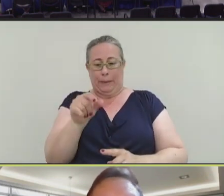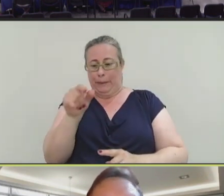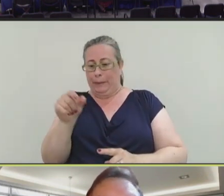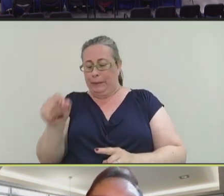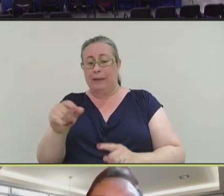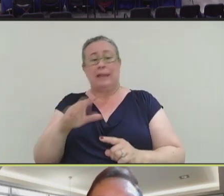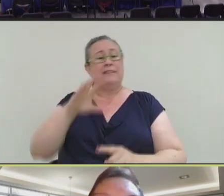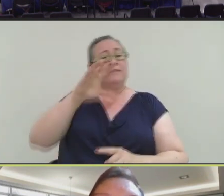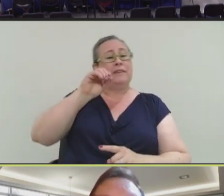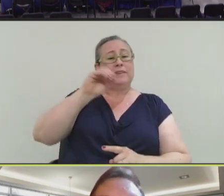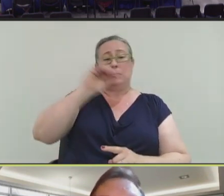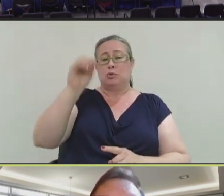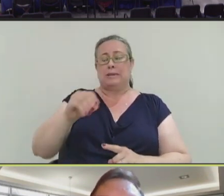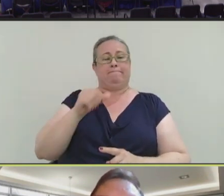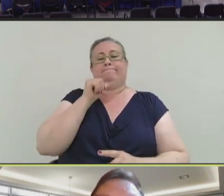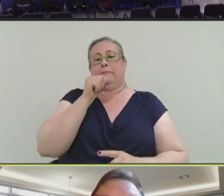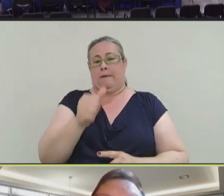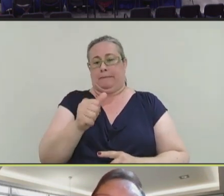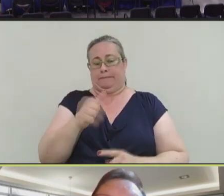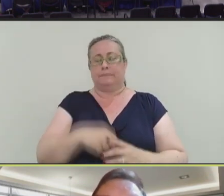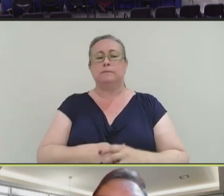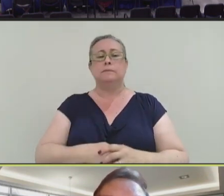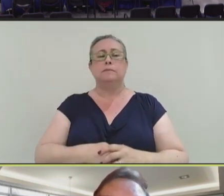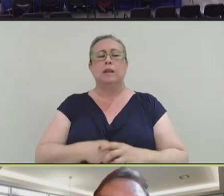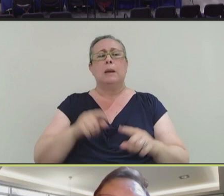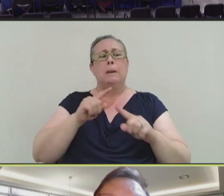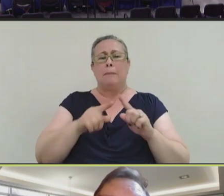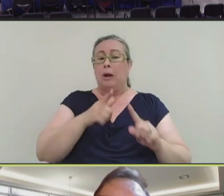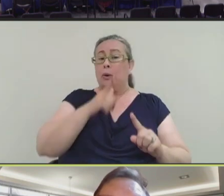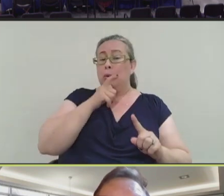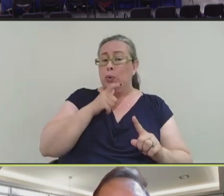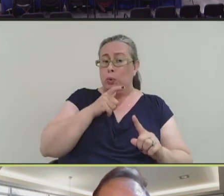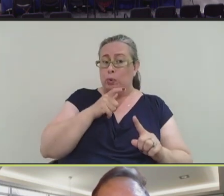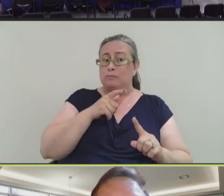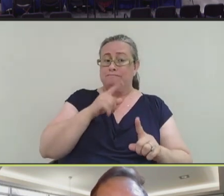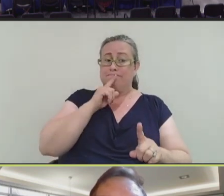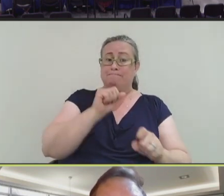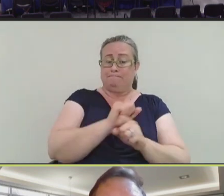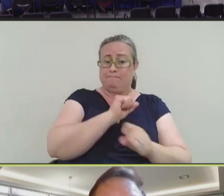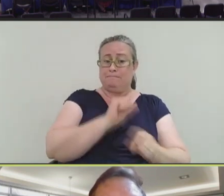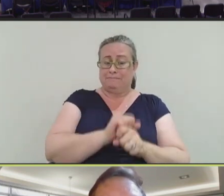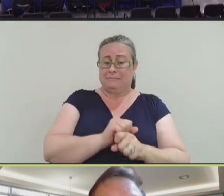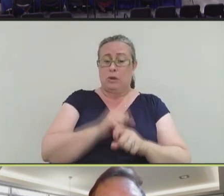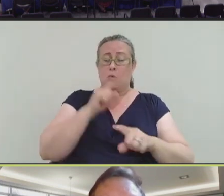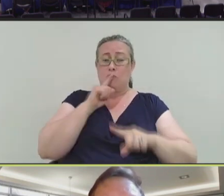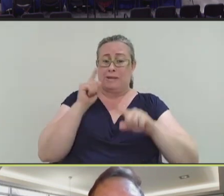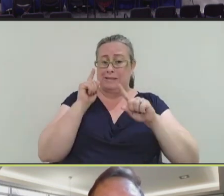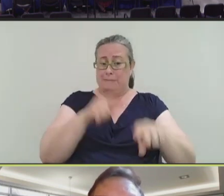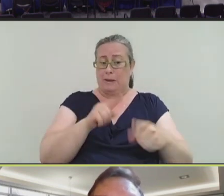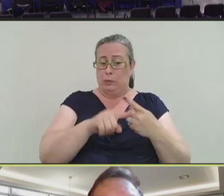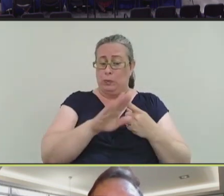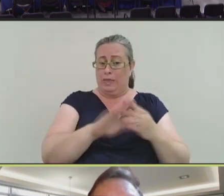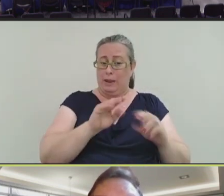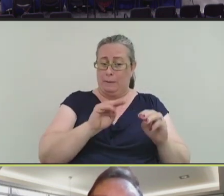the patients did not. But those that did immunologically respond to their mutations,